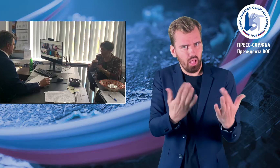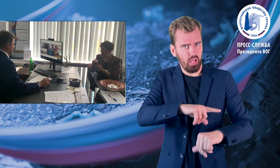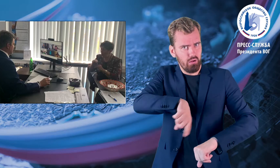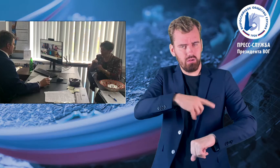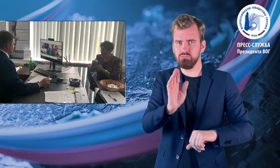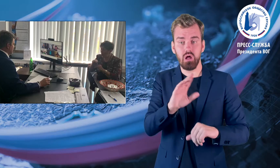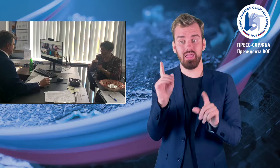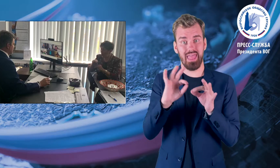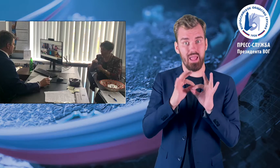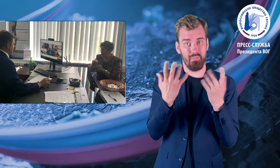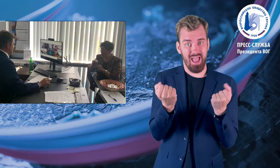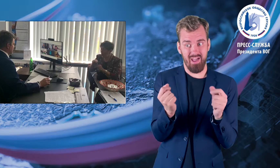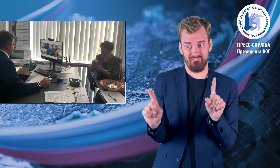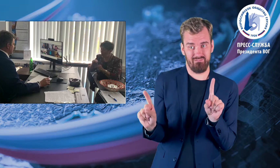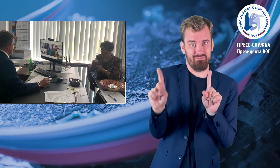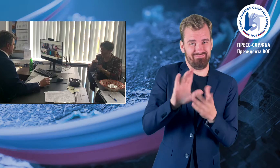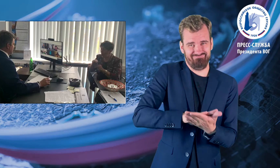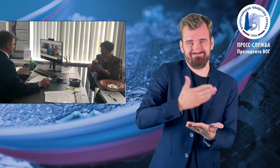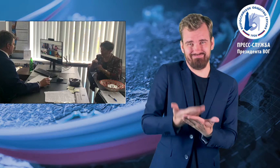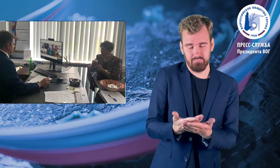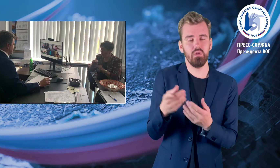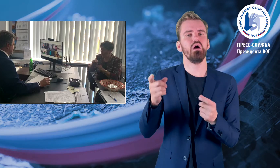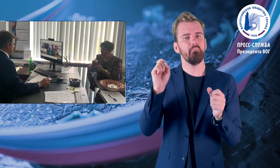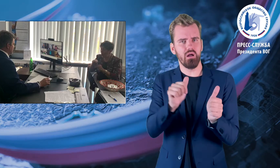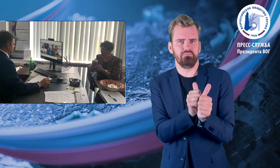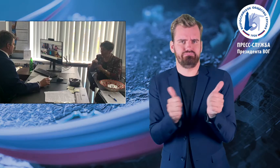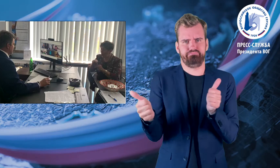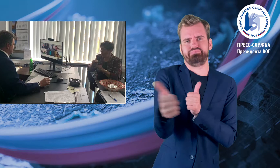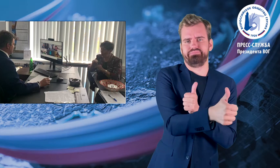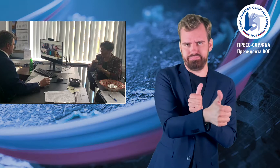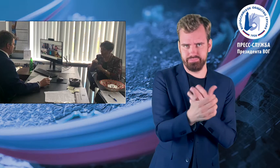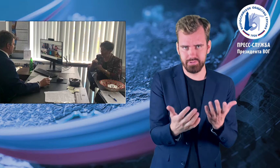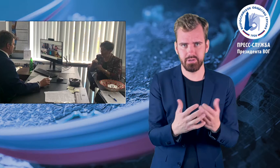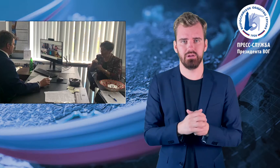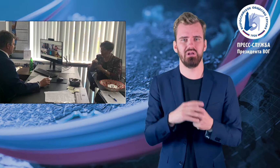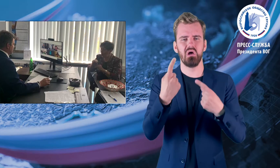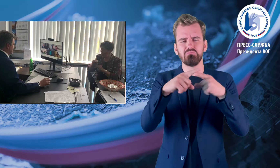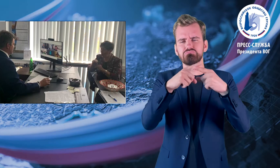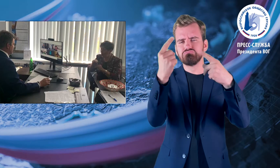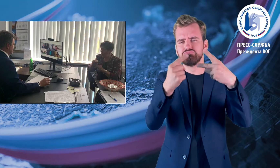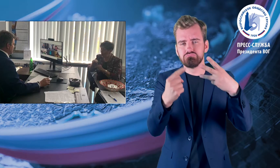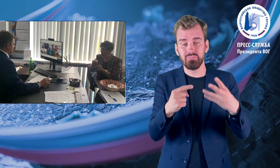accompanied by a sign language interpreter, always out of turn.